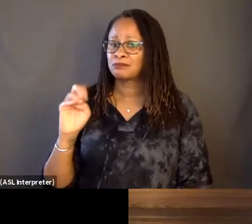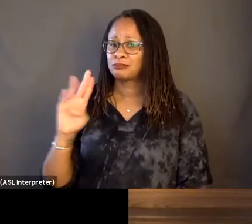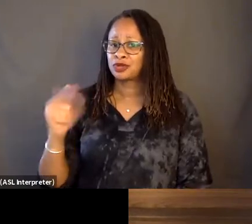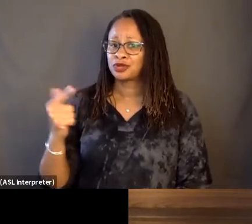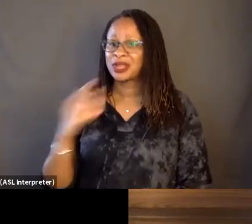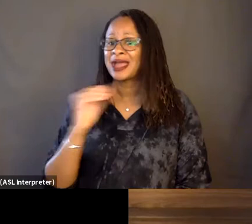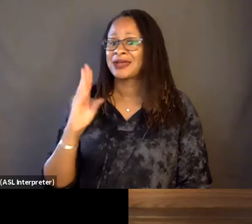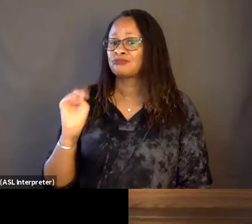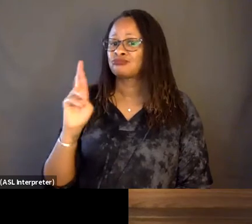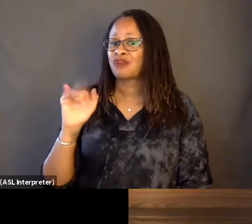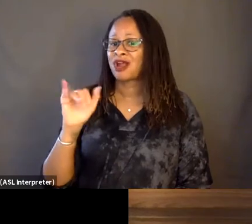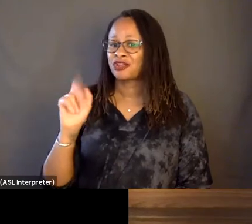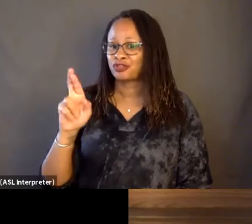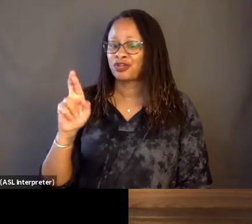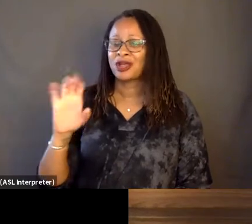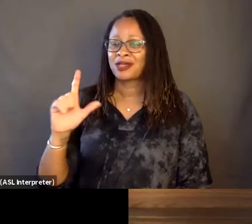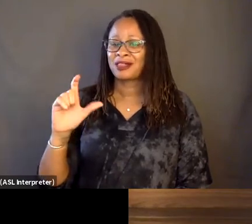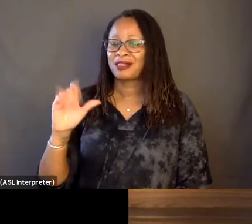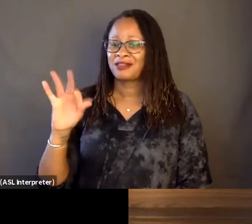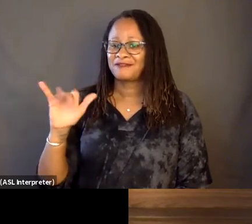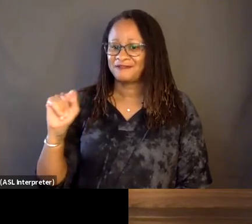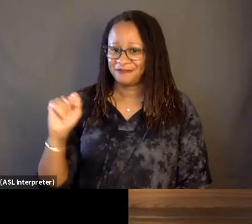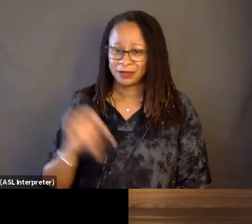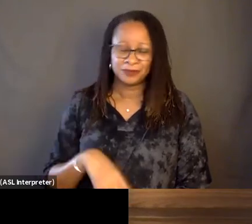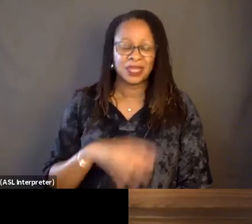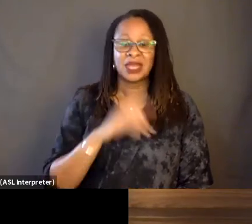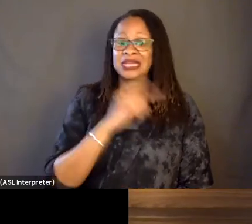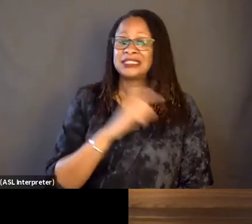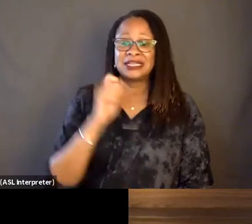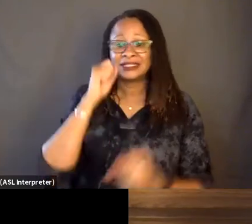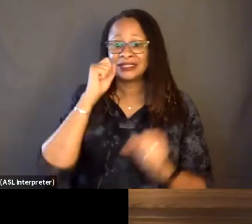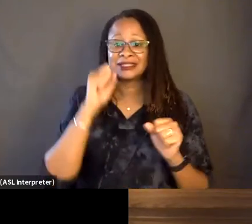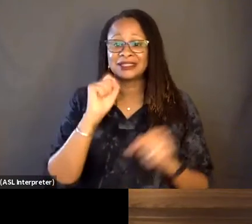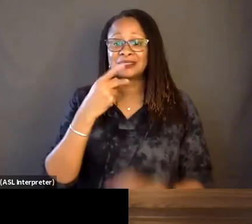Tom did "Spotlight." He did "Crash," "Fahrenheit 9/11"